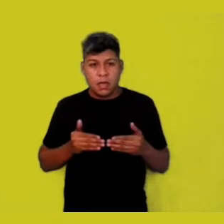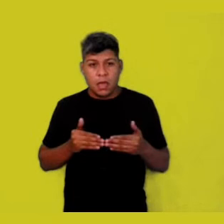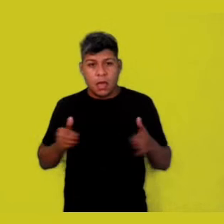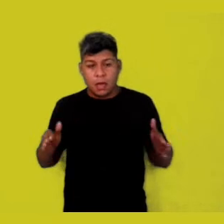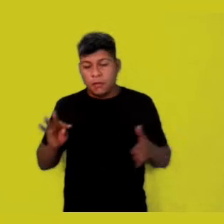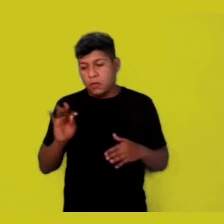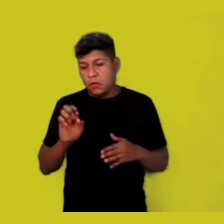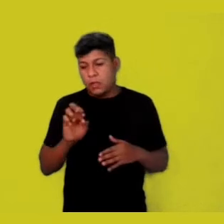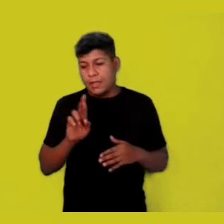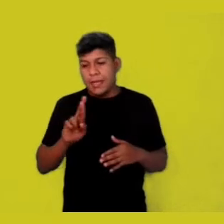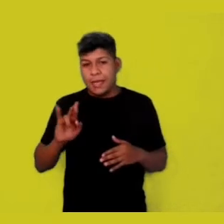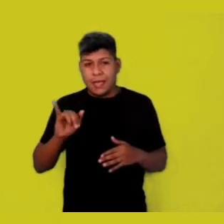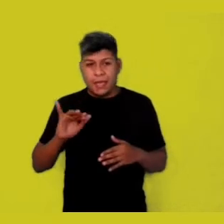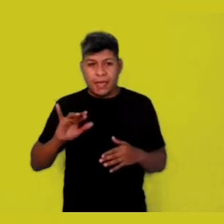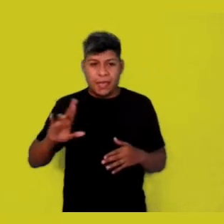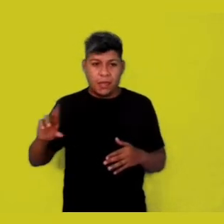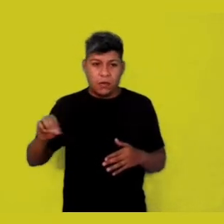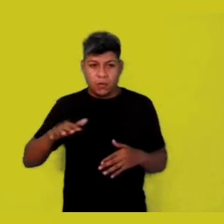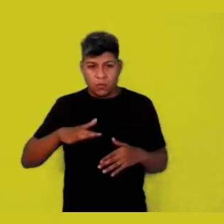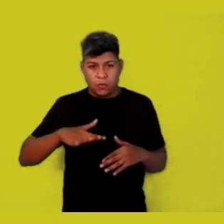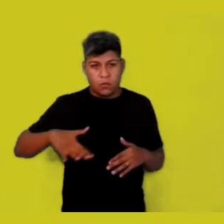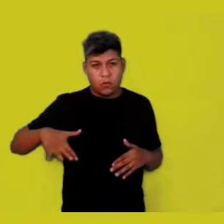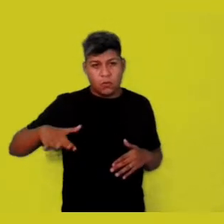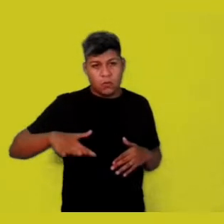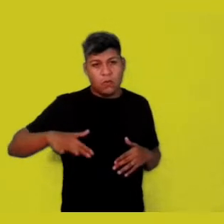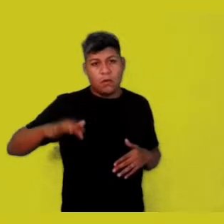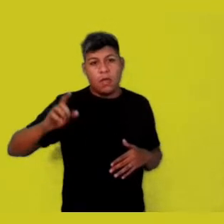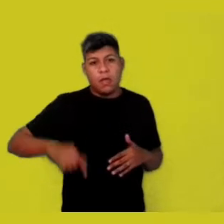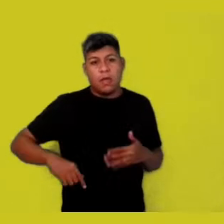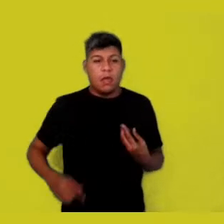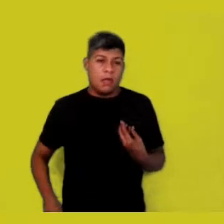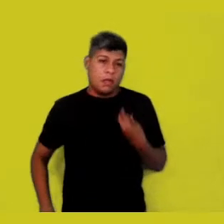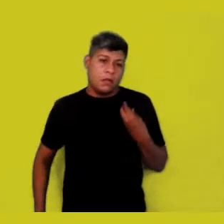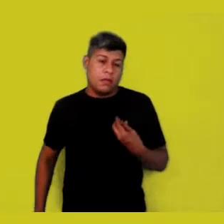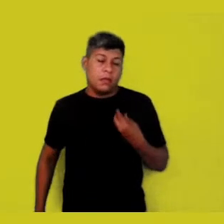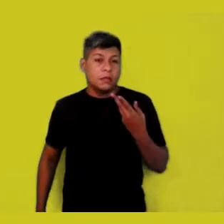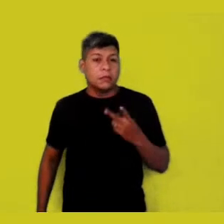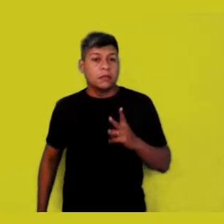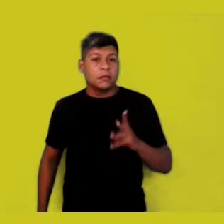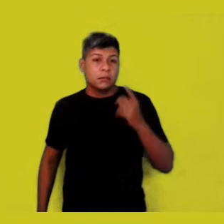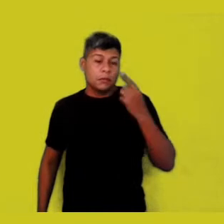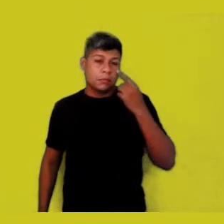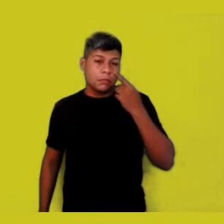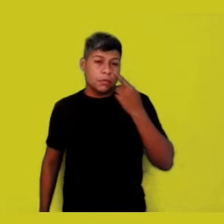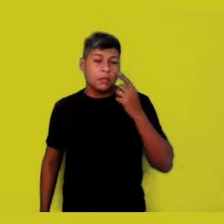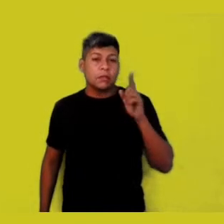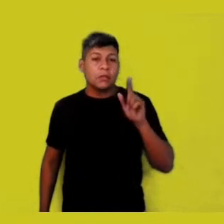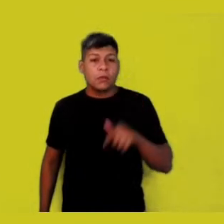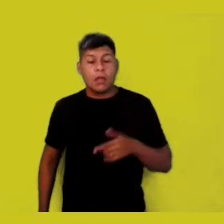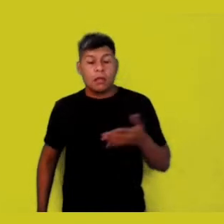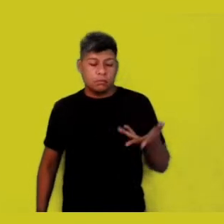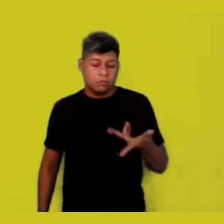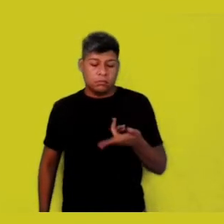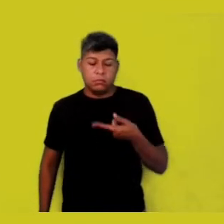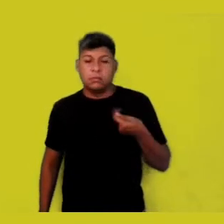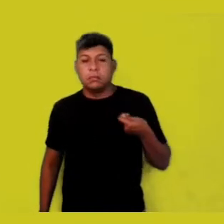entering a field of Cutting, because I always think that enchantment is a place